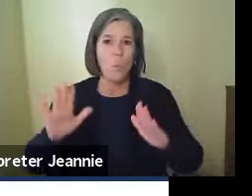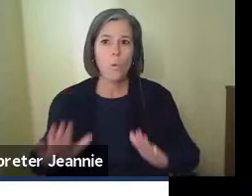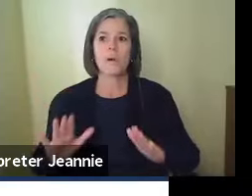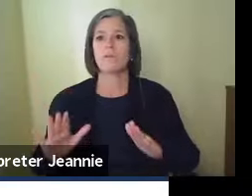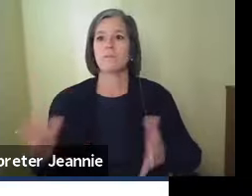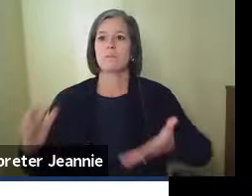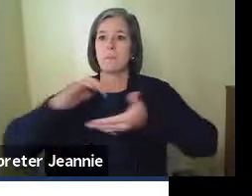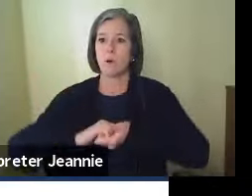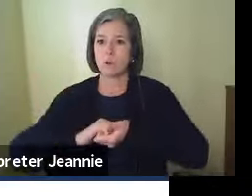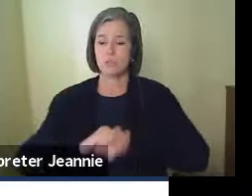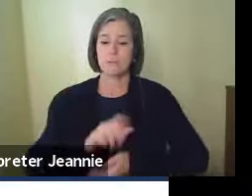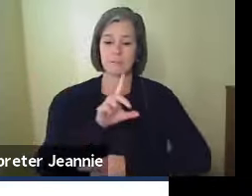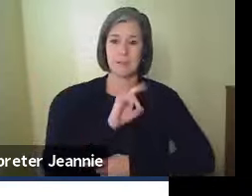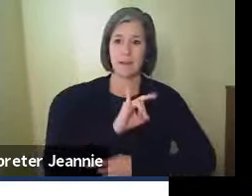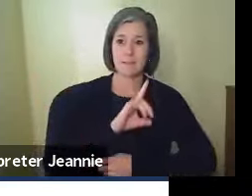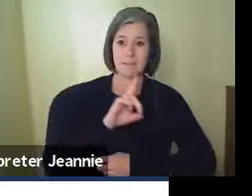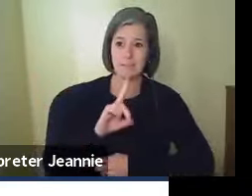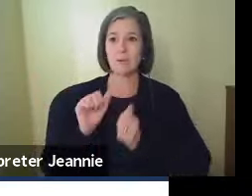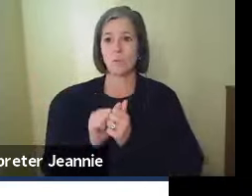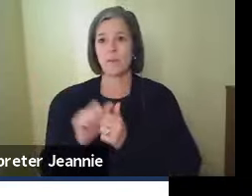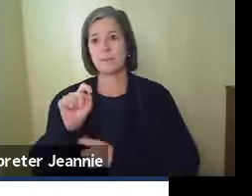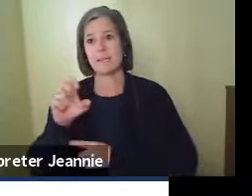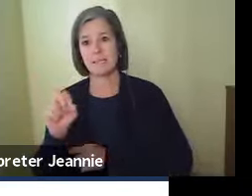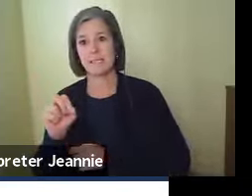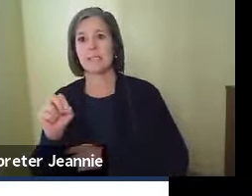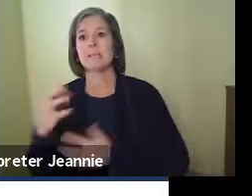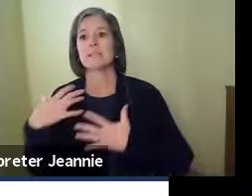with the Tennessee Department of Health. They have just been